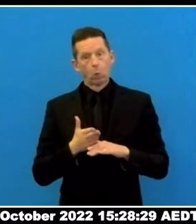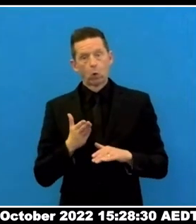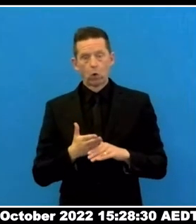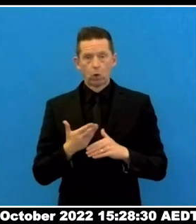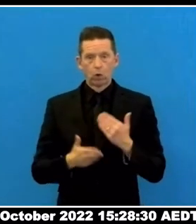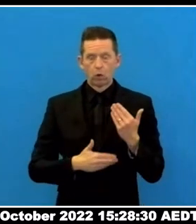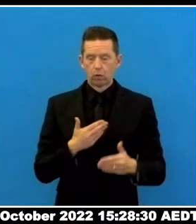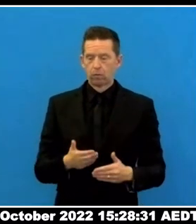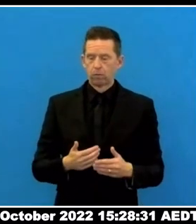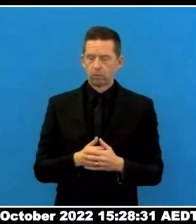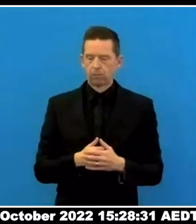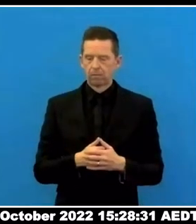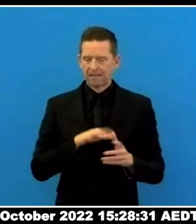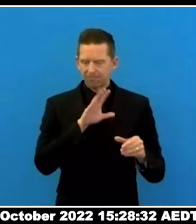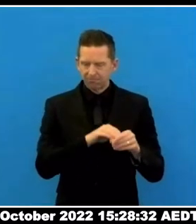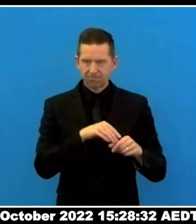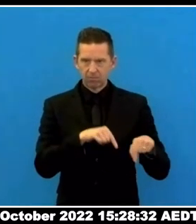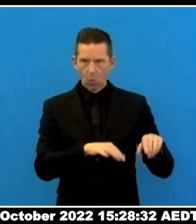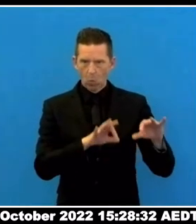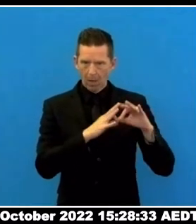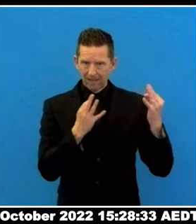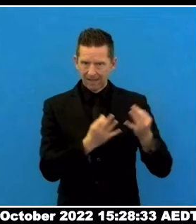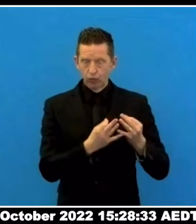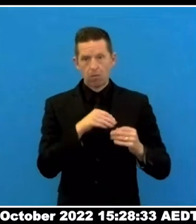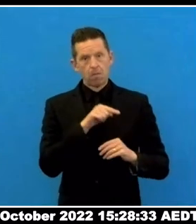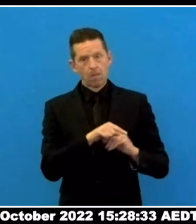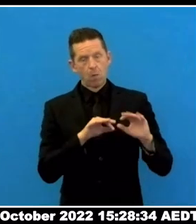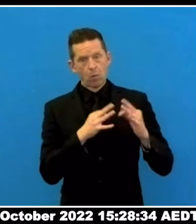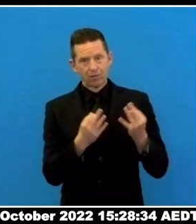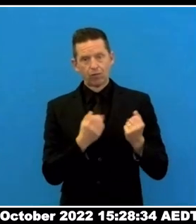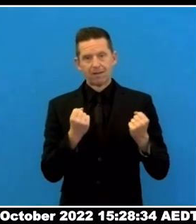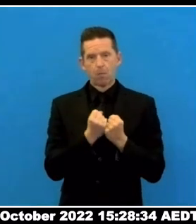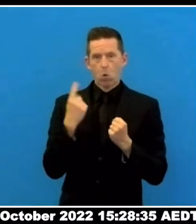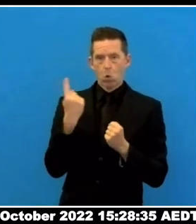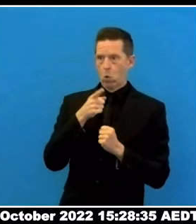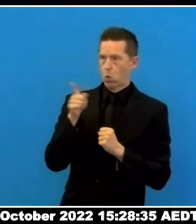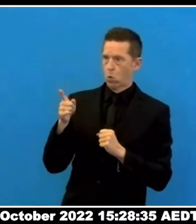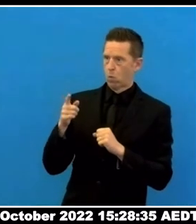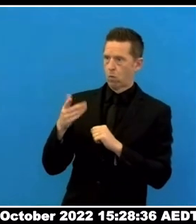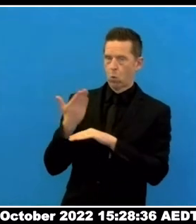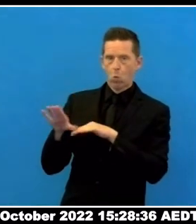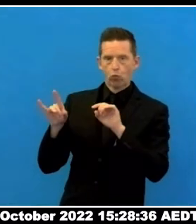in the organisation that supporting new arrival families.